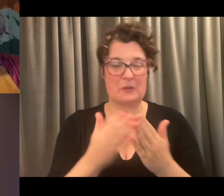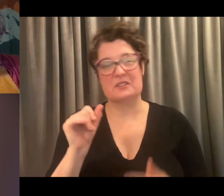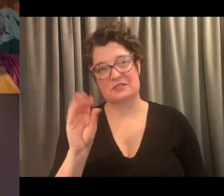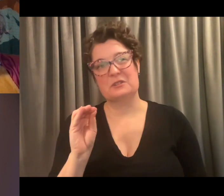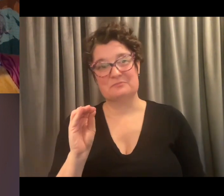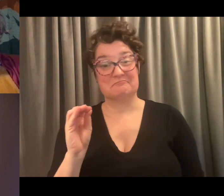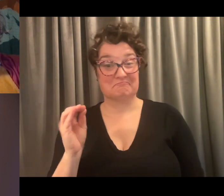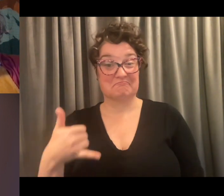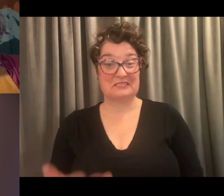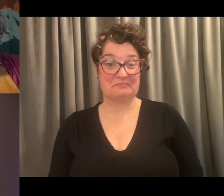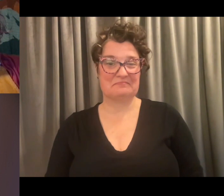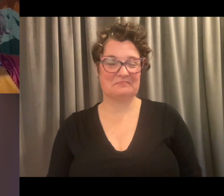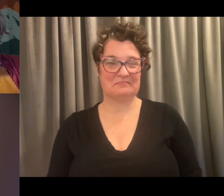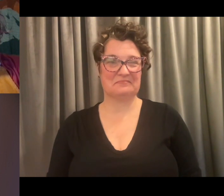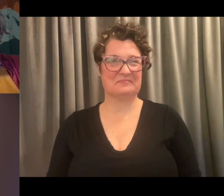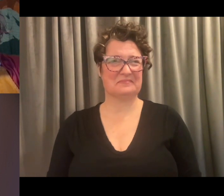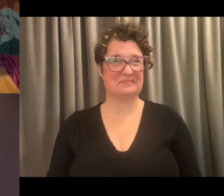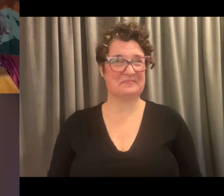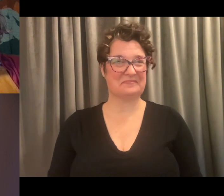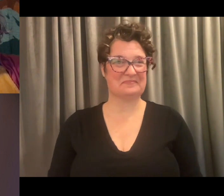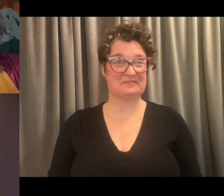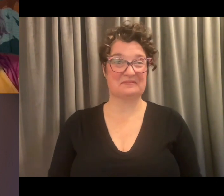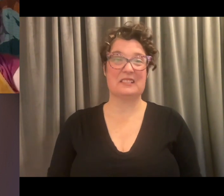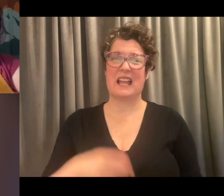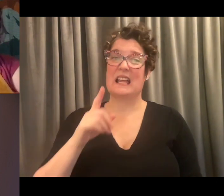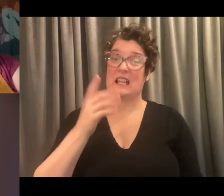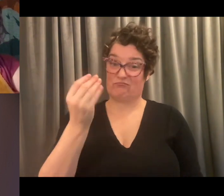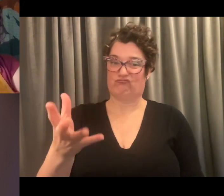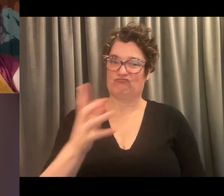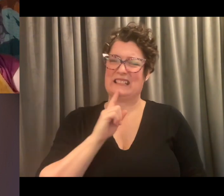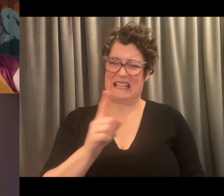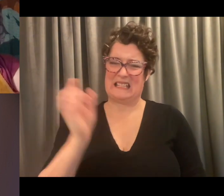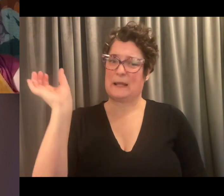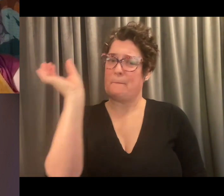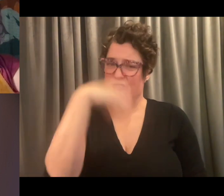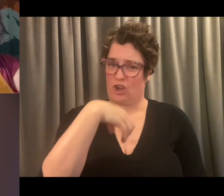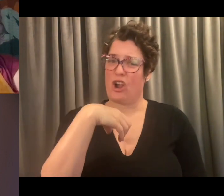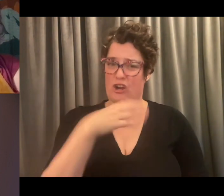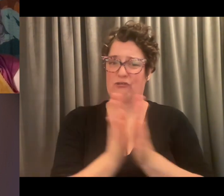Nomy: Cool. Rebekah: Nice. Never: It's a, it's a, it's a bizarre read. I feel like saying the book is about motherhood makes it sound